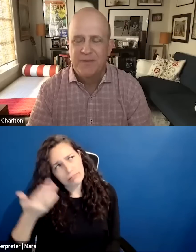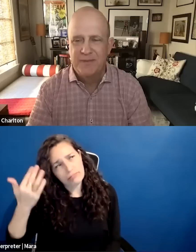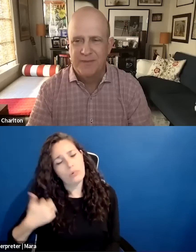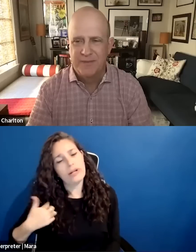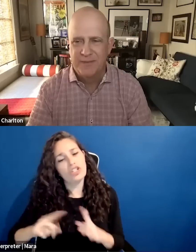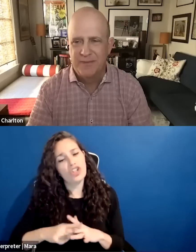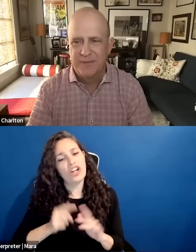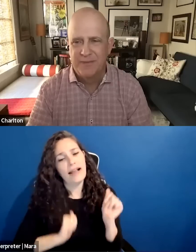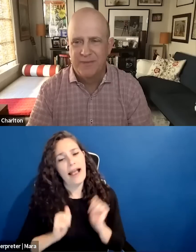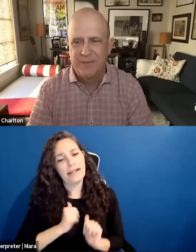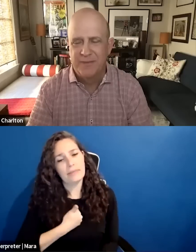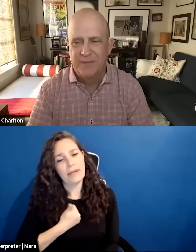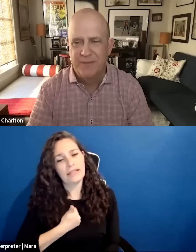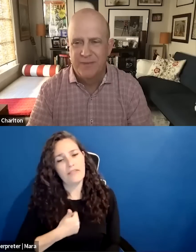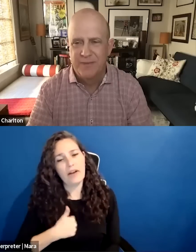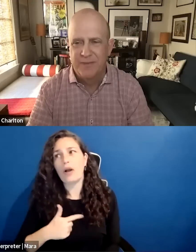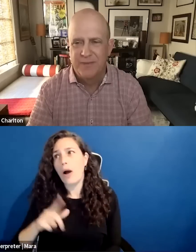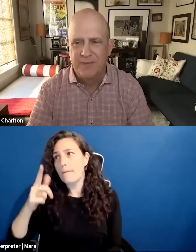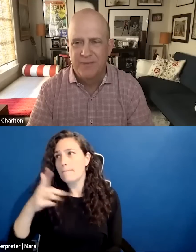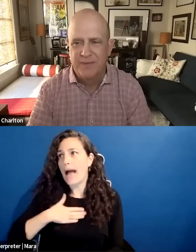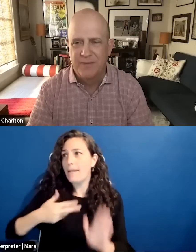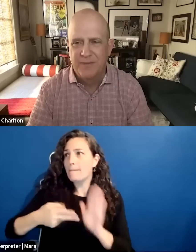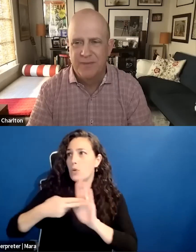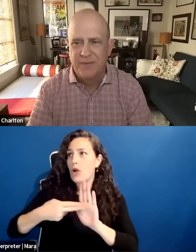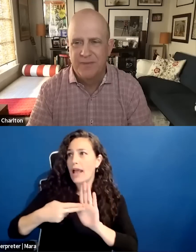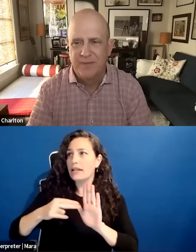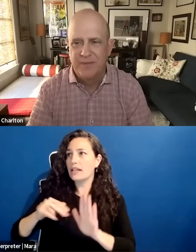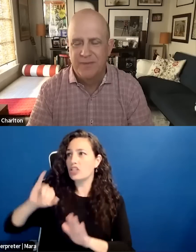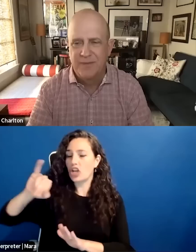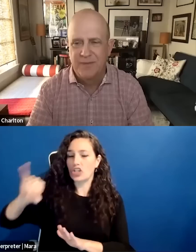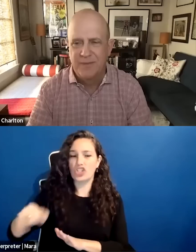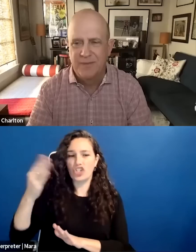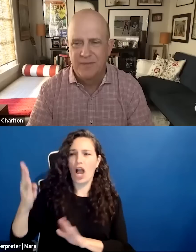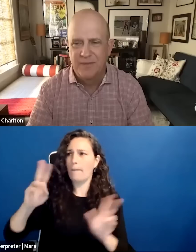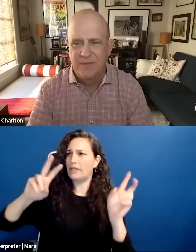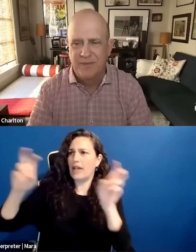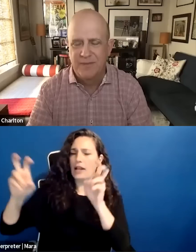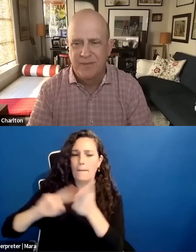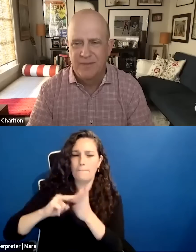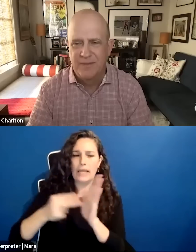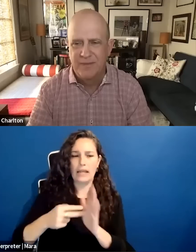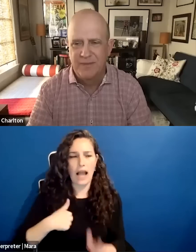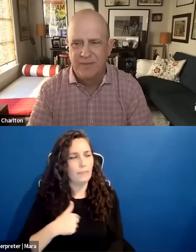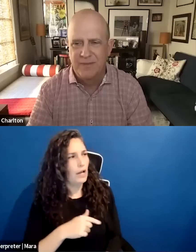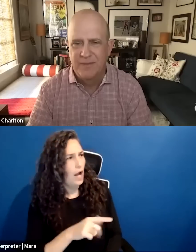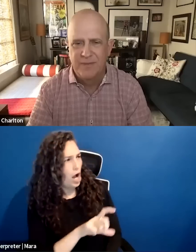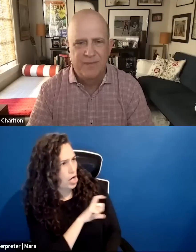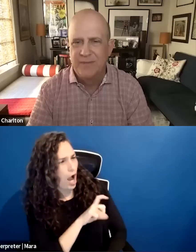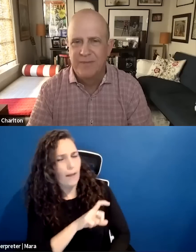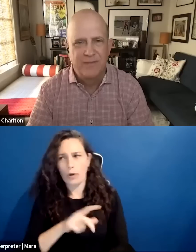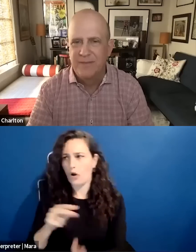I was like, "Oh, my branding is like a job title." Like, "Oh, I'm either like a cop or a nurse or a doctor."